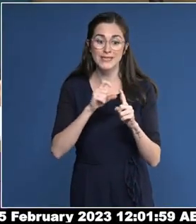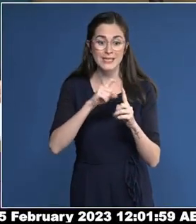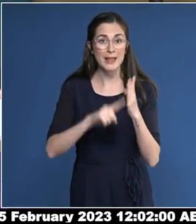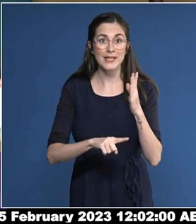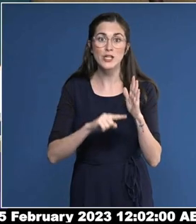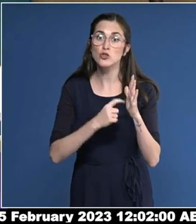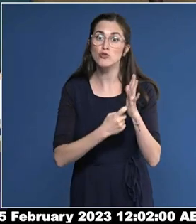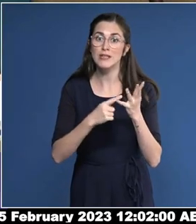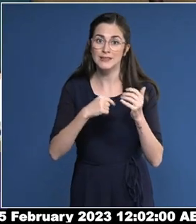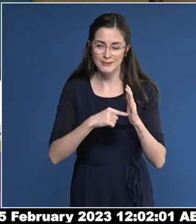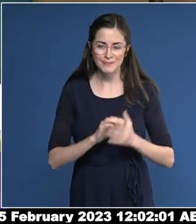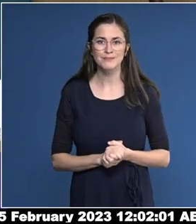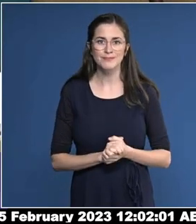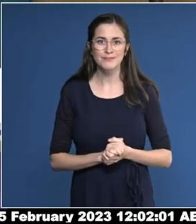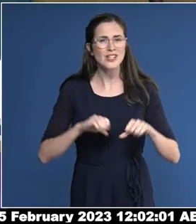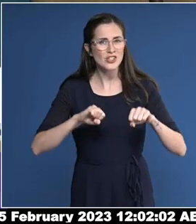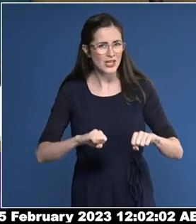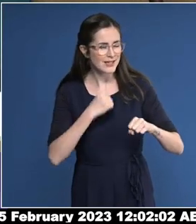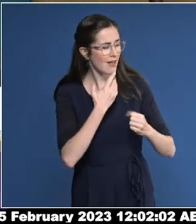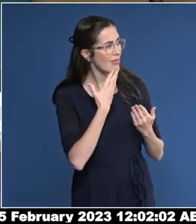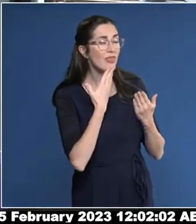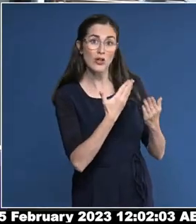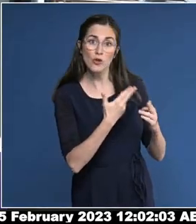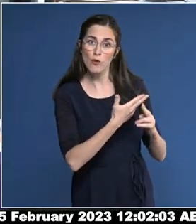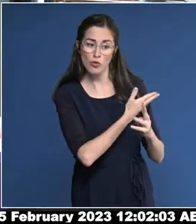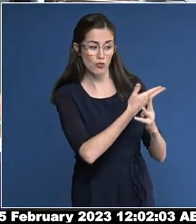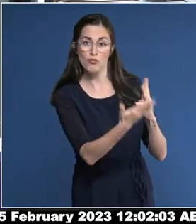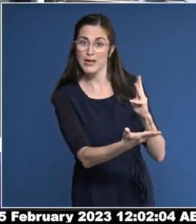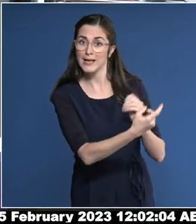of a panel. Thank you, Ms Toohey, for continuing, but you haven't finished yet. You will be back in the afternoon.